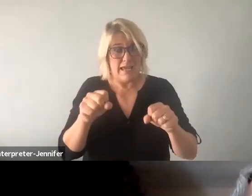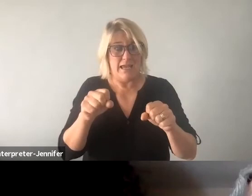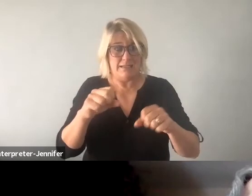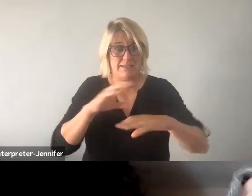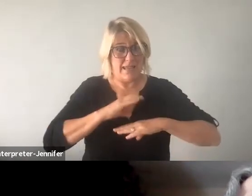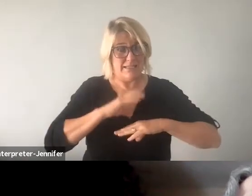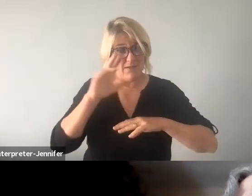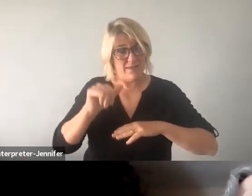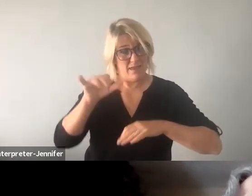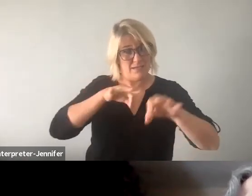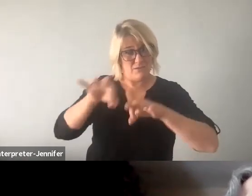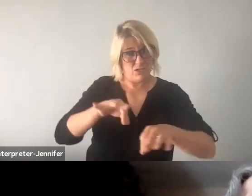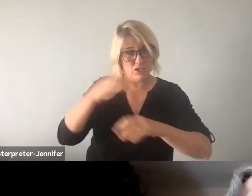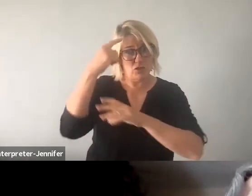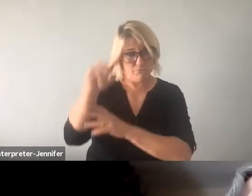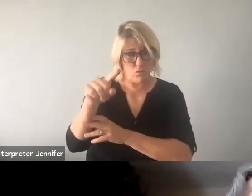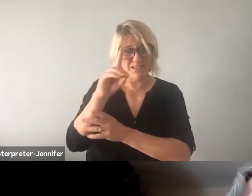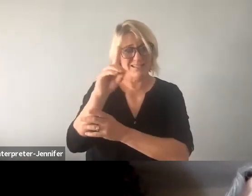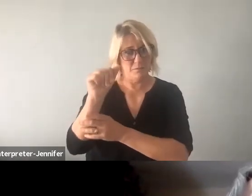terms of the ADA and other laws like